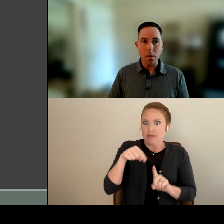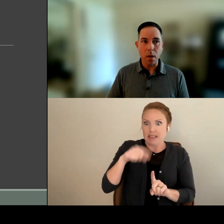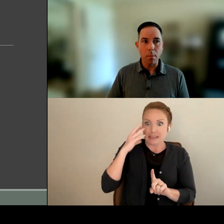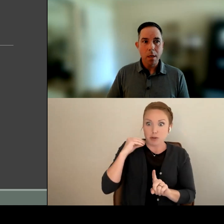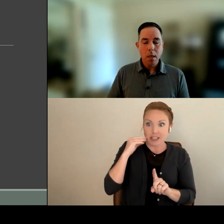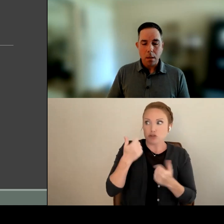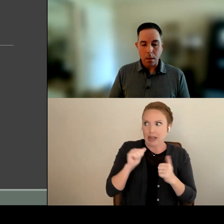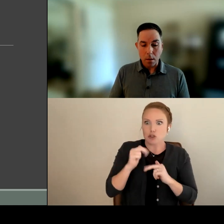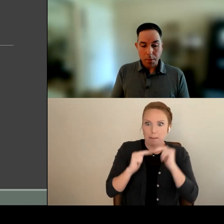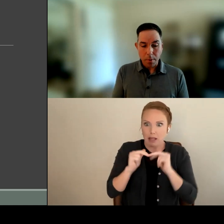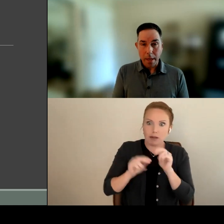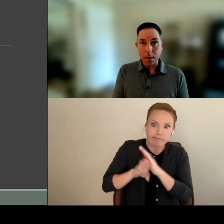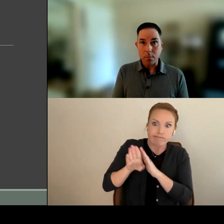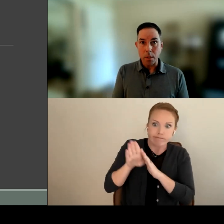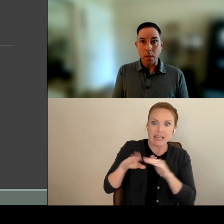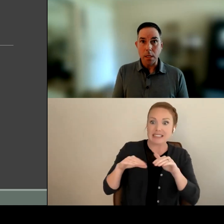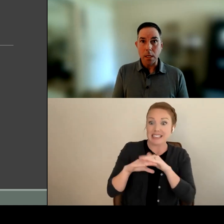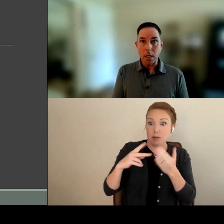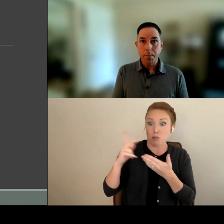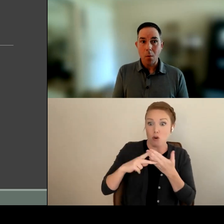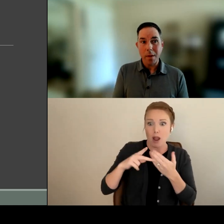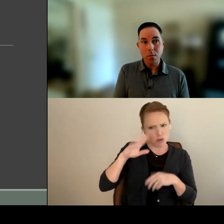program, you know that the planning is really, really key.